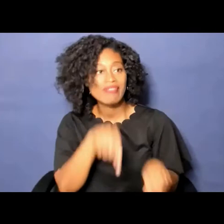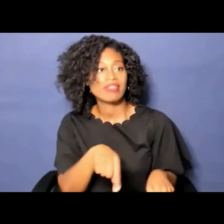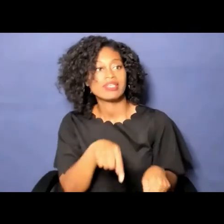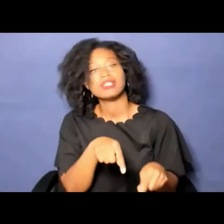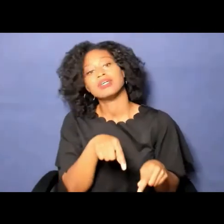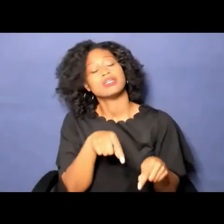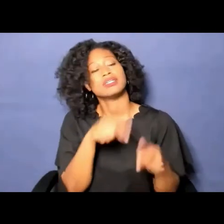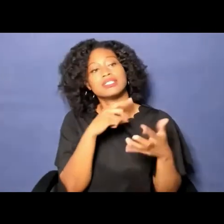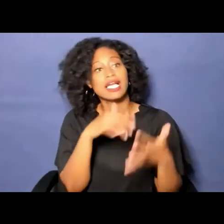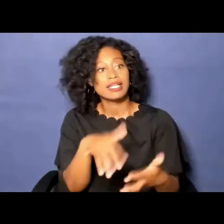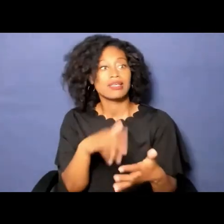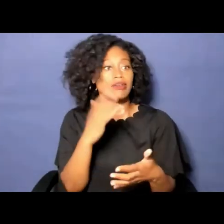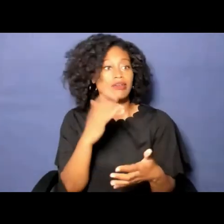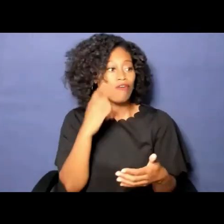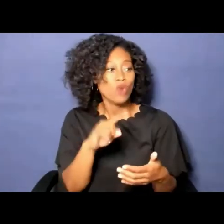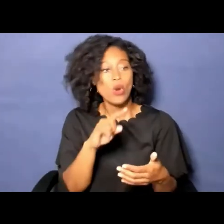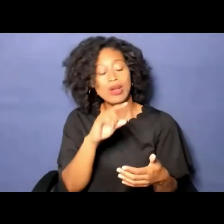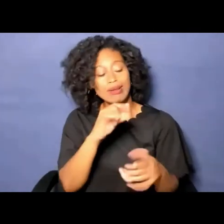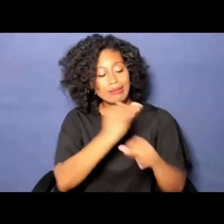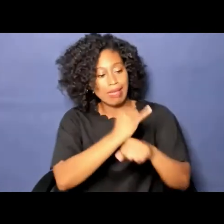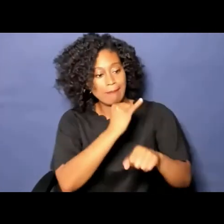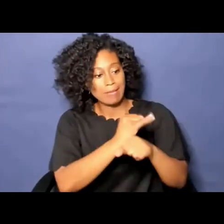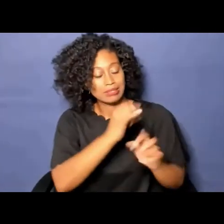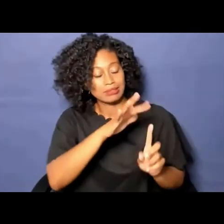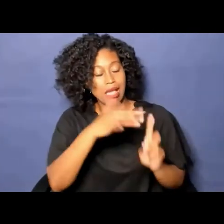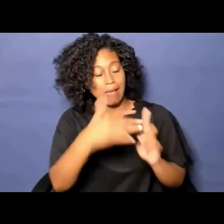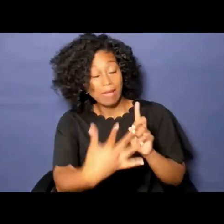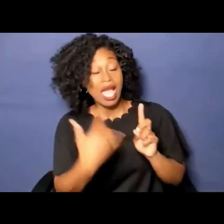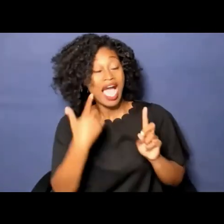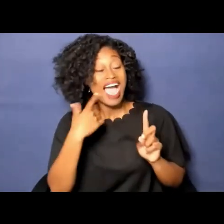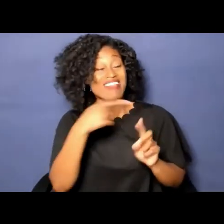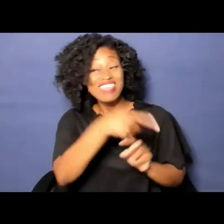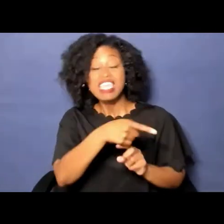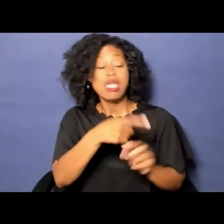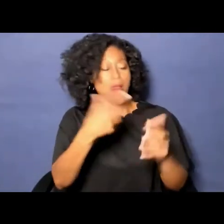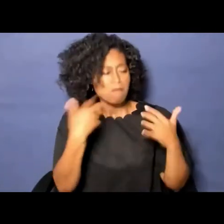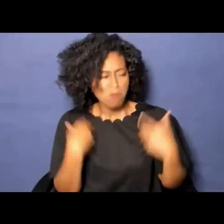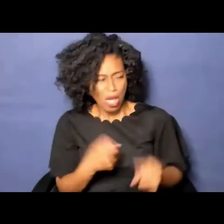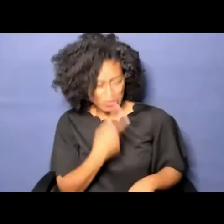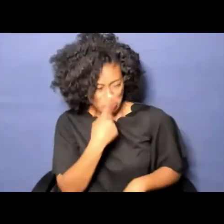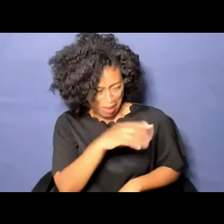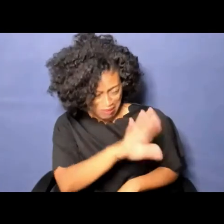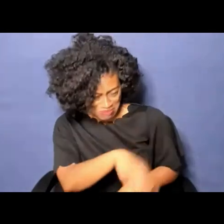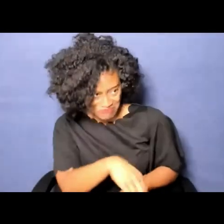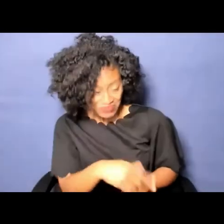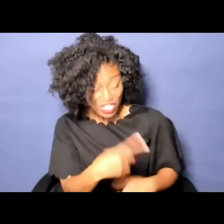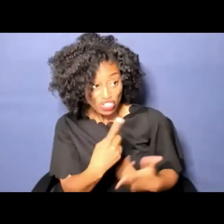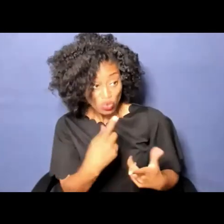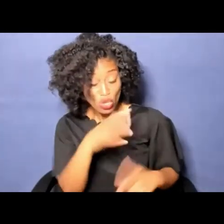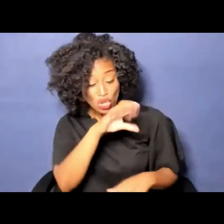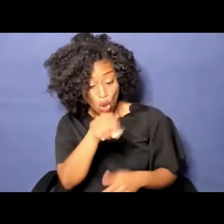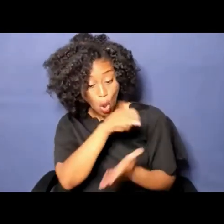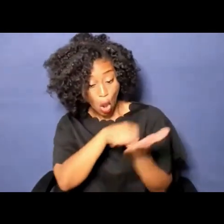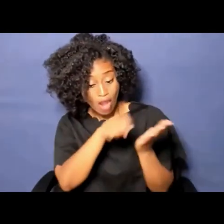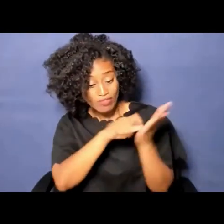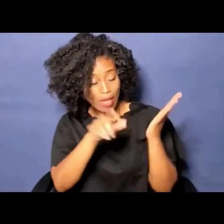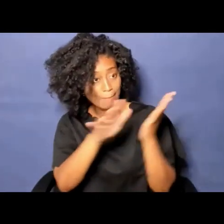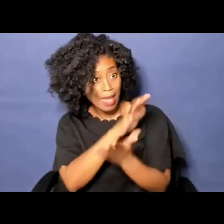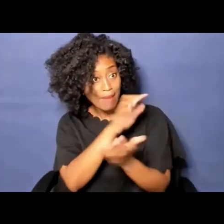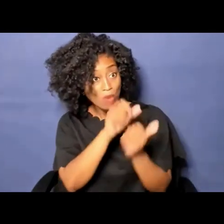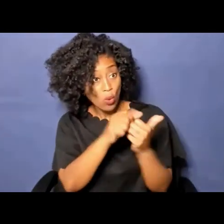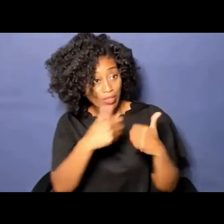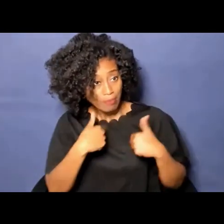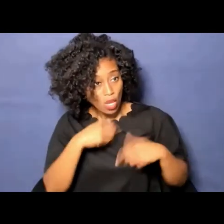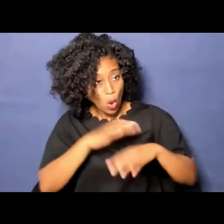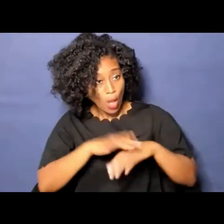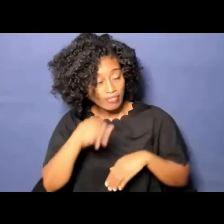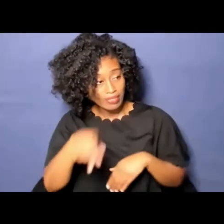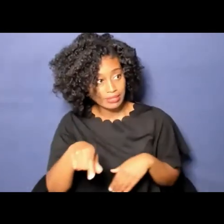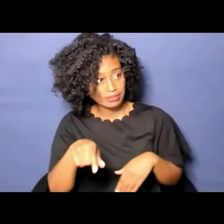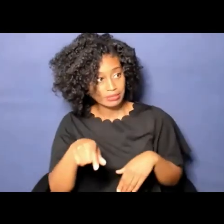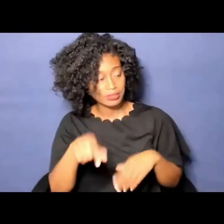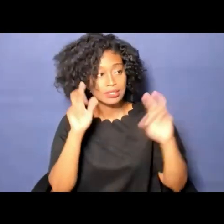And she then boldly asked if she would be willing to co-author a paper, and